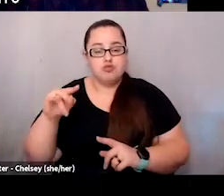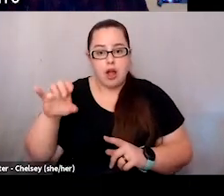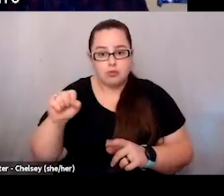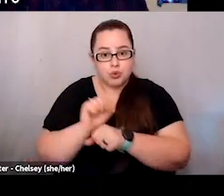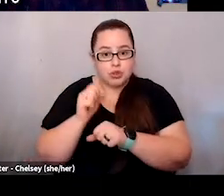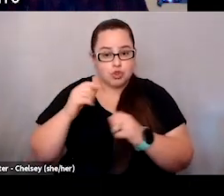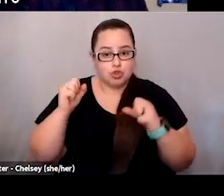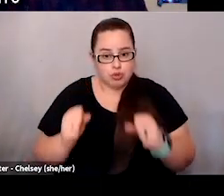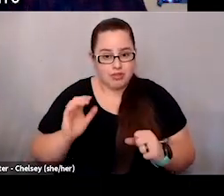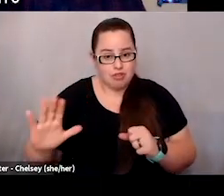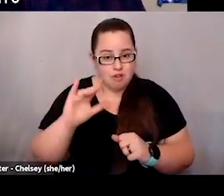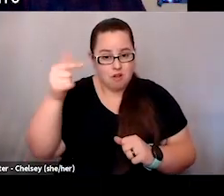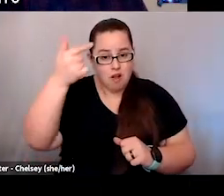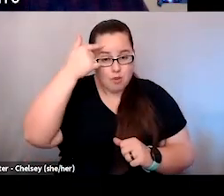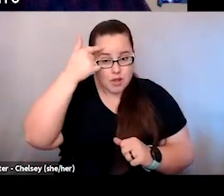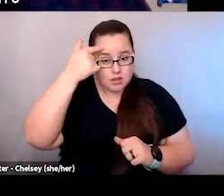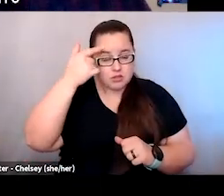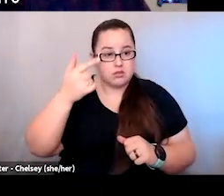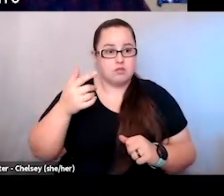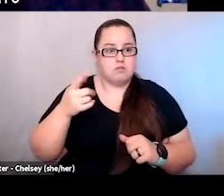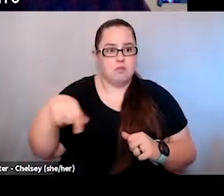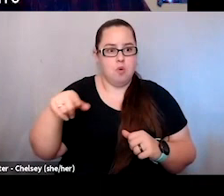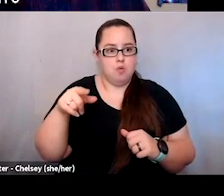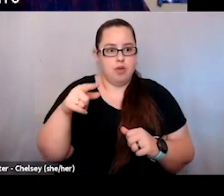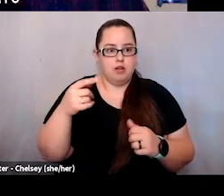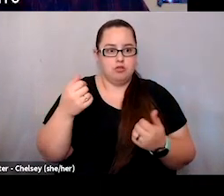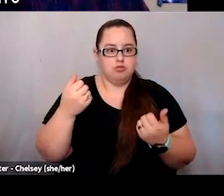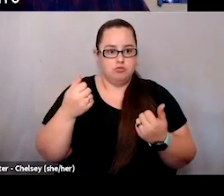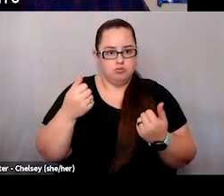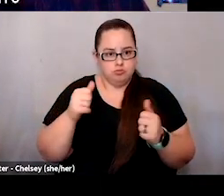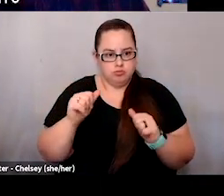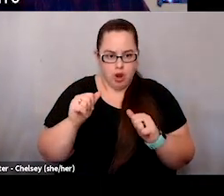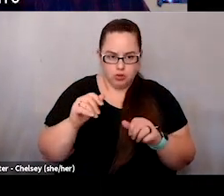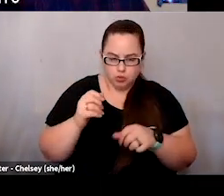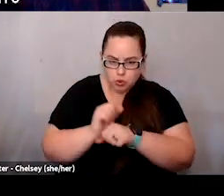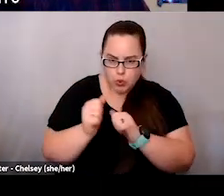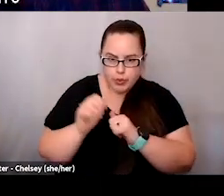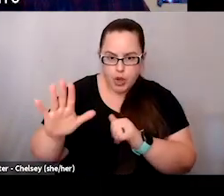good. I mean, tribes are working to strengthen their governments. They're working